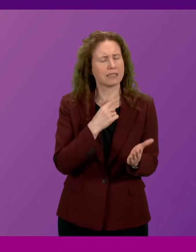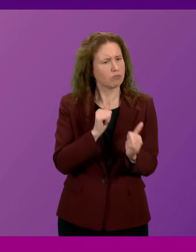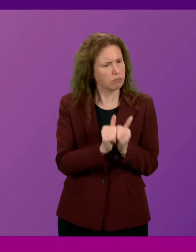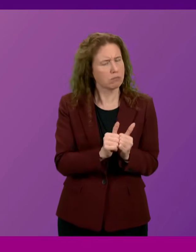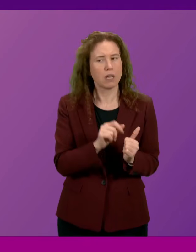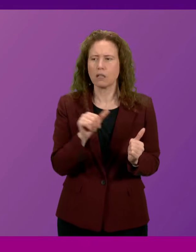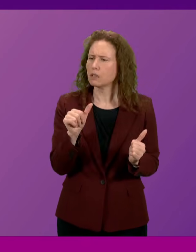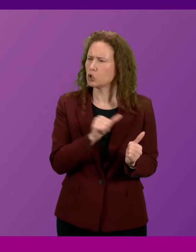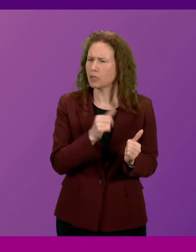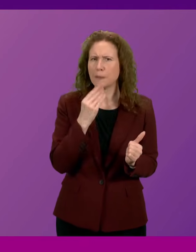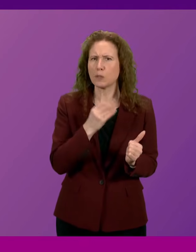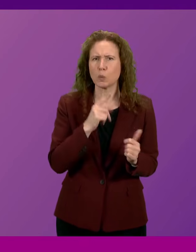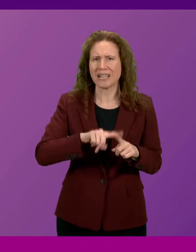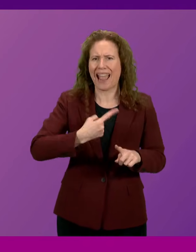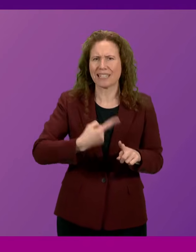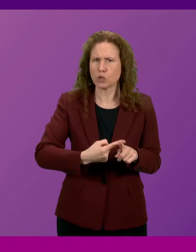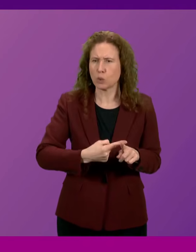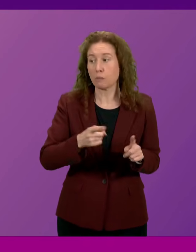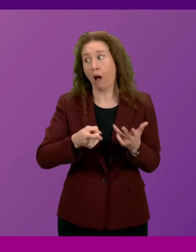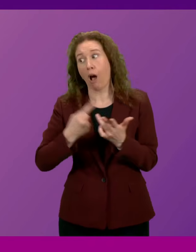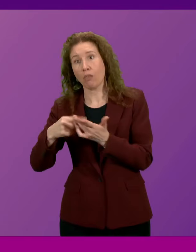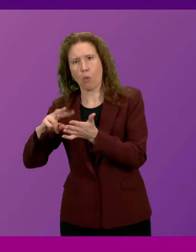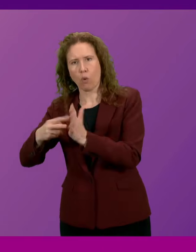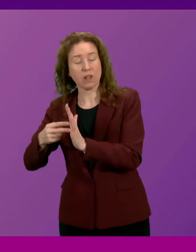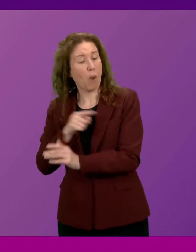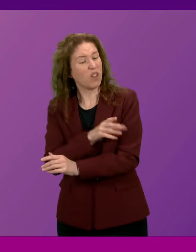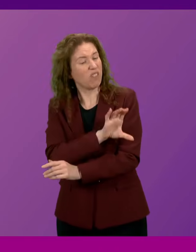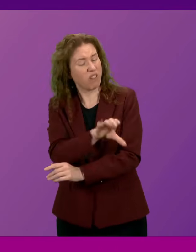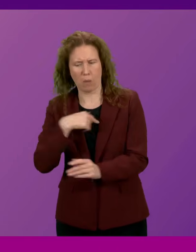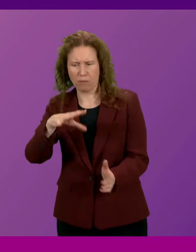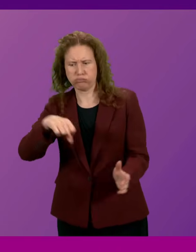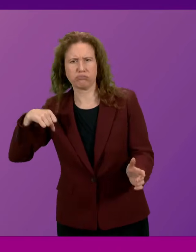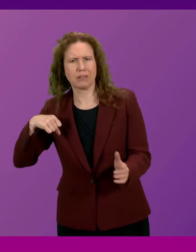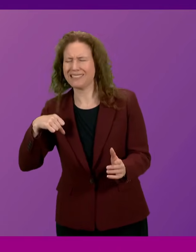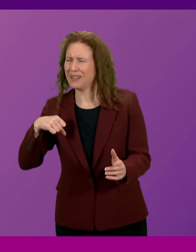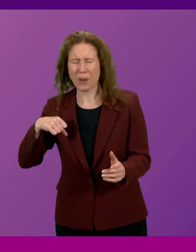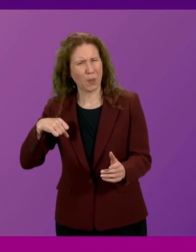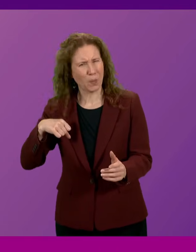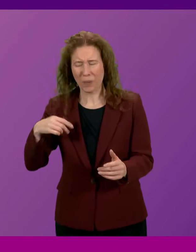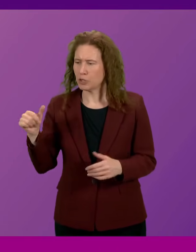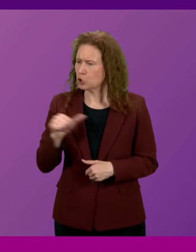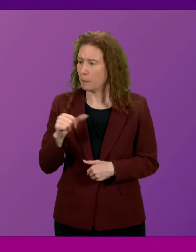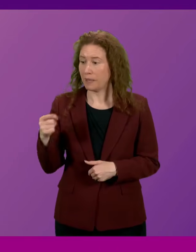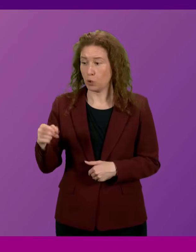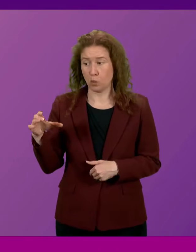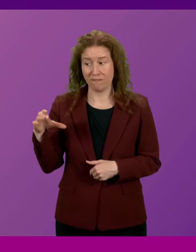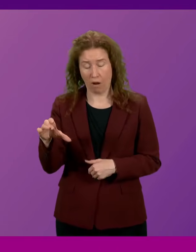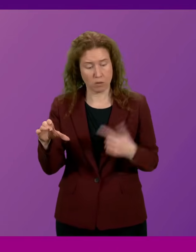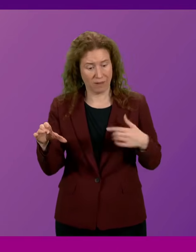that was merited and necessary—which it was—that should not be used by other organisations as an excuse to take away funding at local level. That really is just not on.